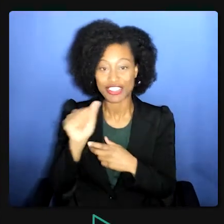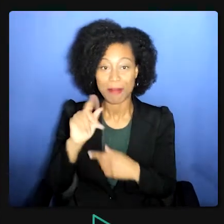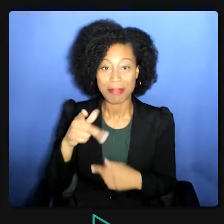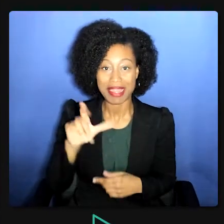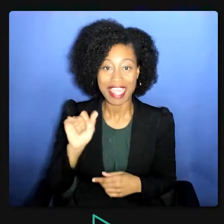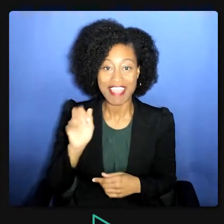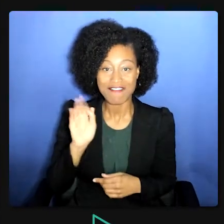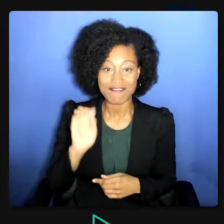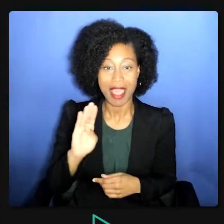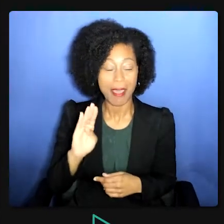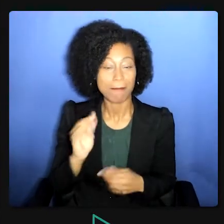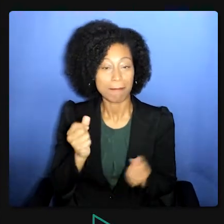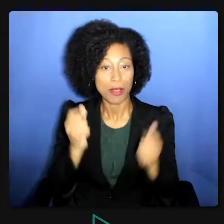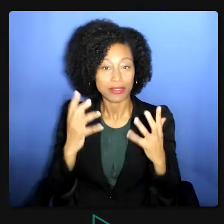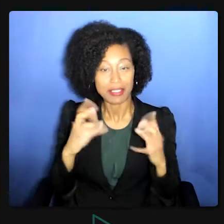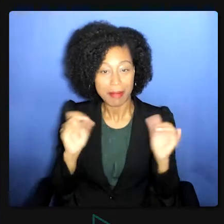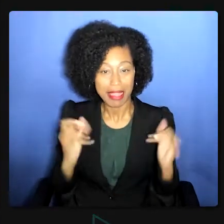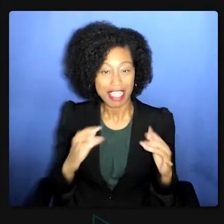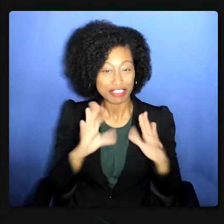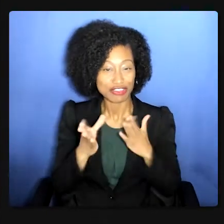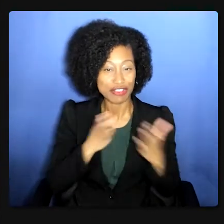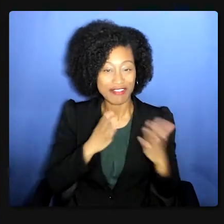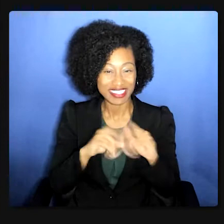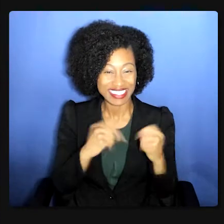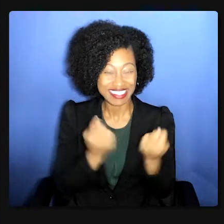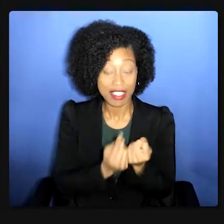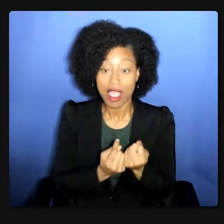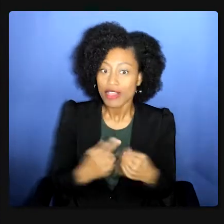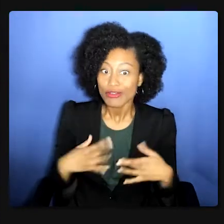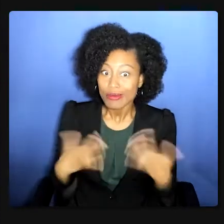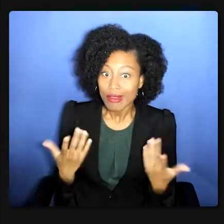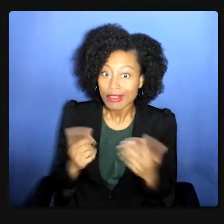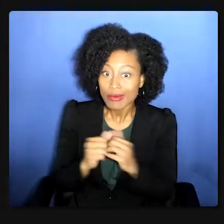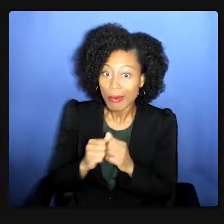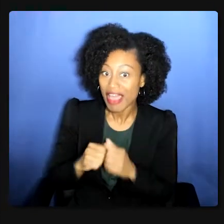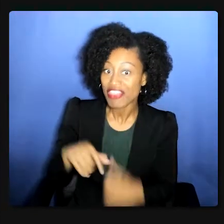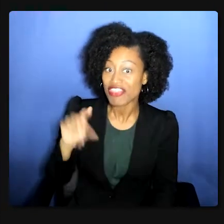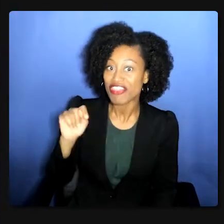Welcome to "What is Project Thundernetes? How Kubernetes Helps Games Scale".